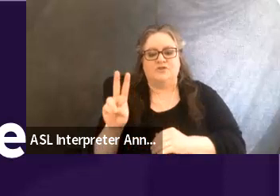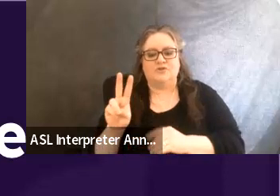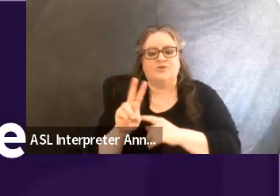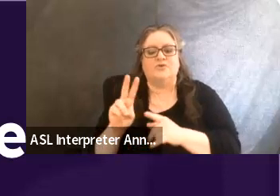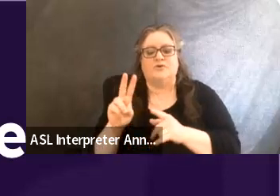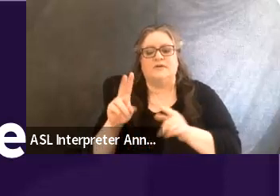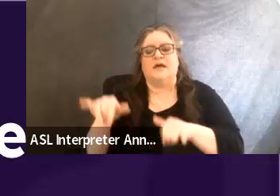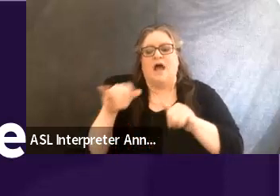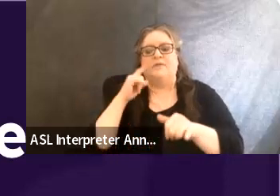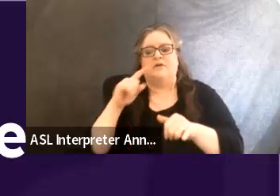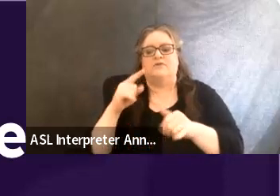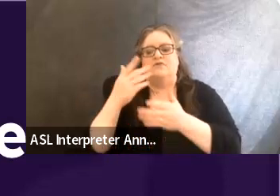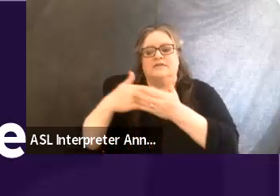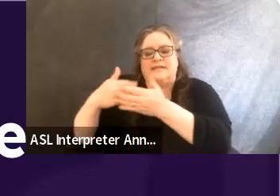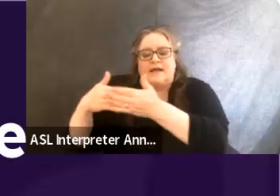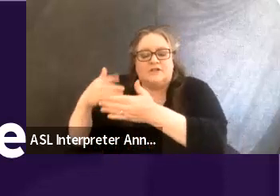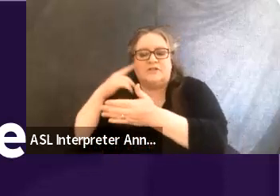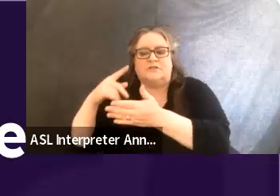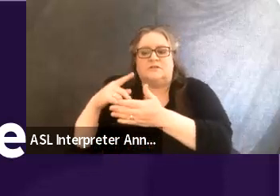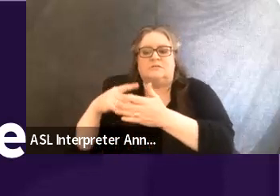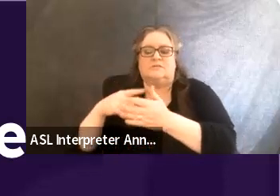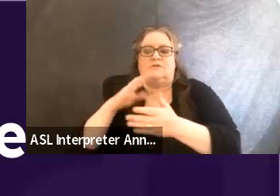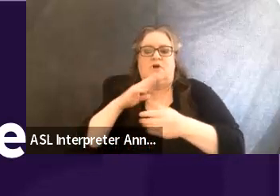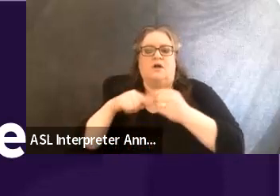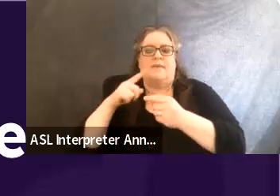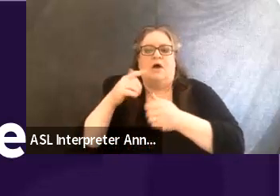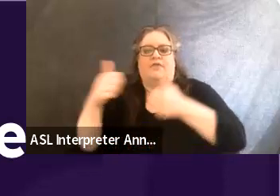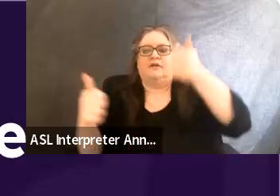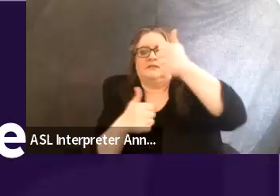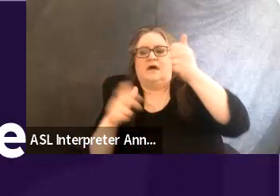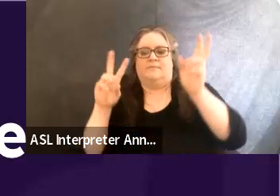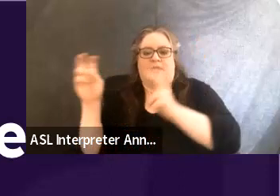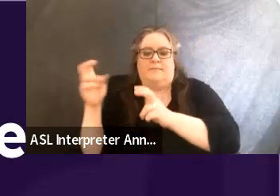for sections to indicate the sub-topic. And if there are deeper sub-topics,